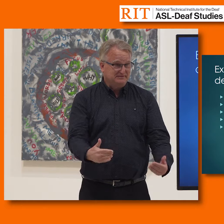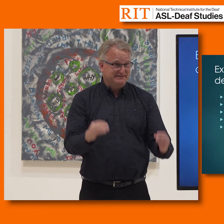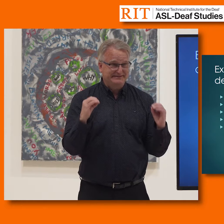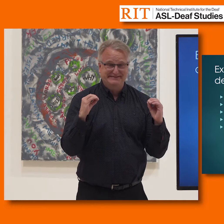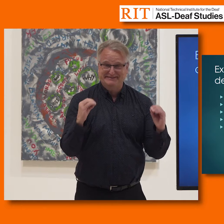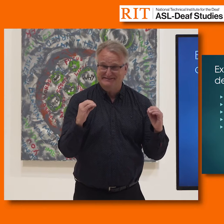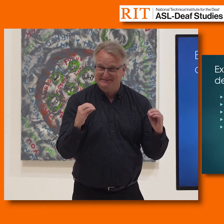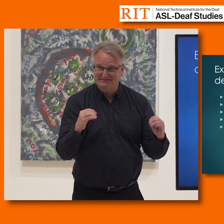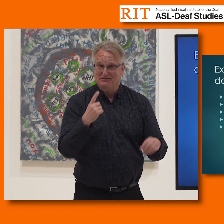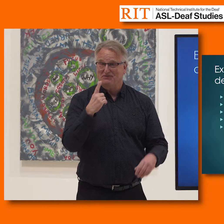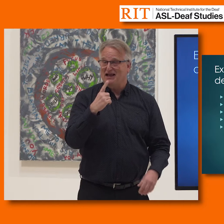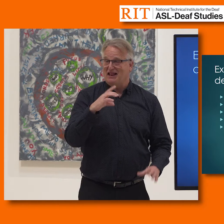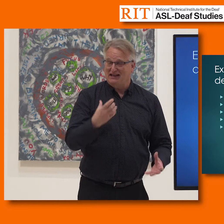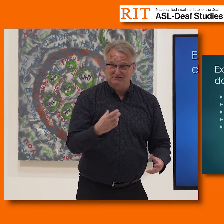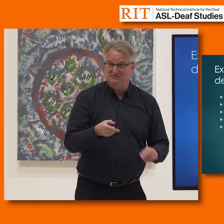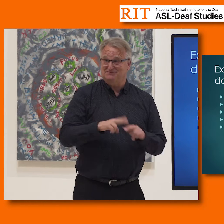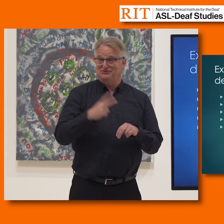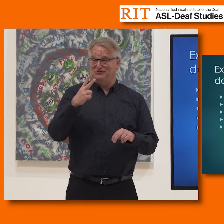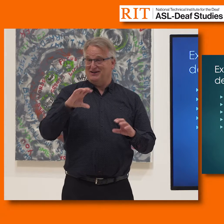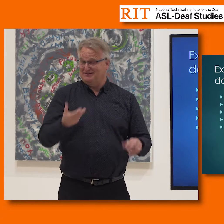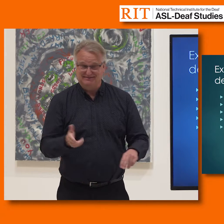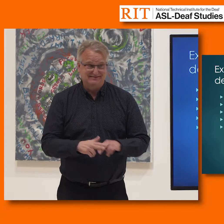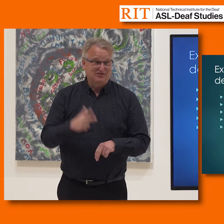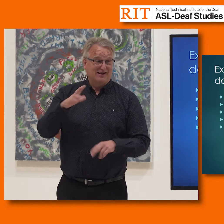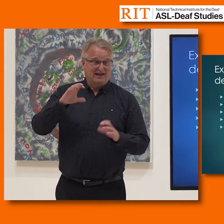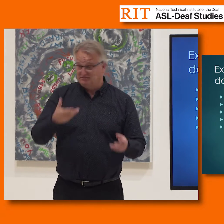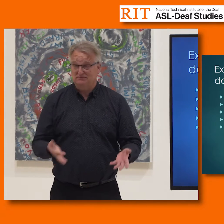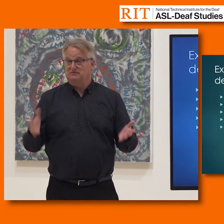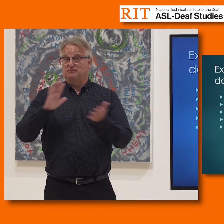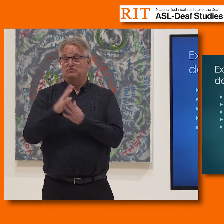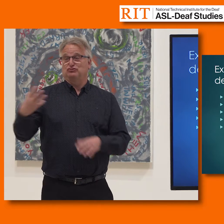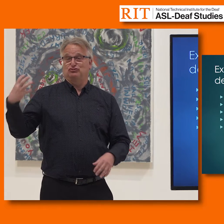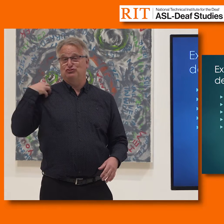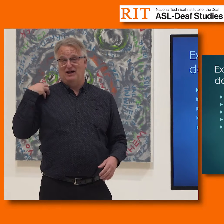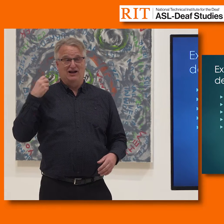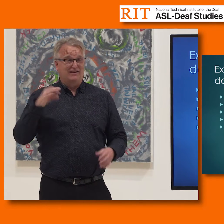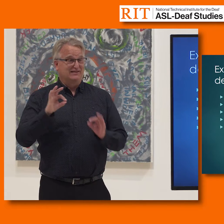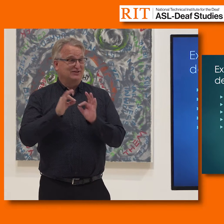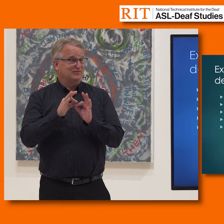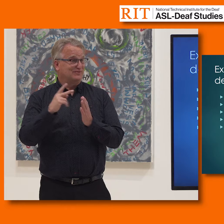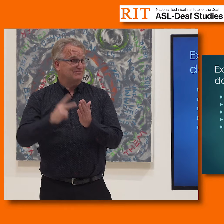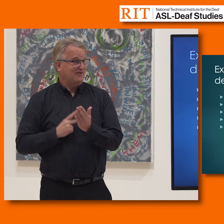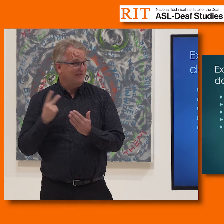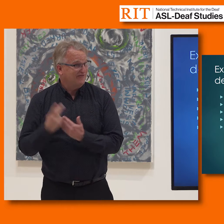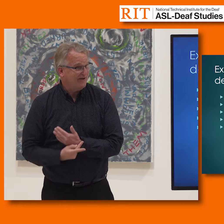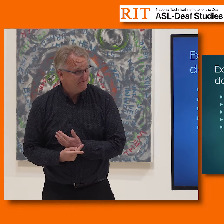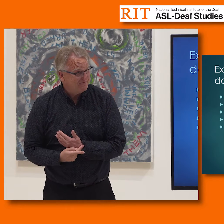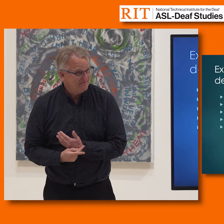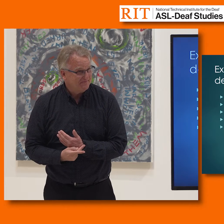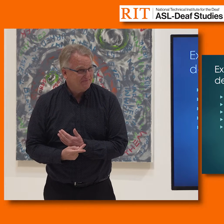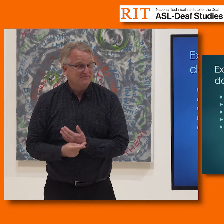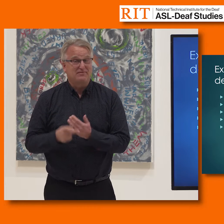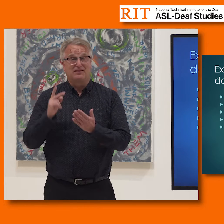And I thought, "Well, you know, I'll go ahead and try it because this is all new to me." And now I've moved on to